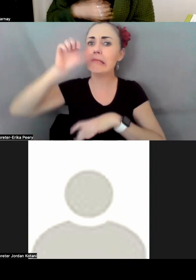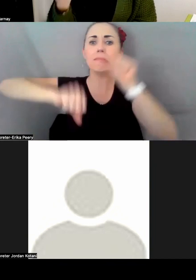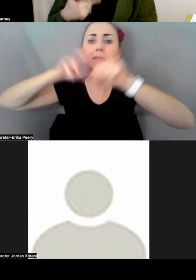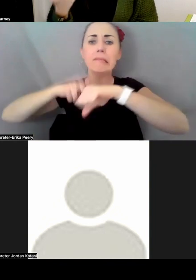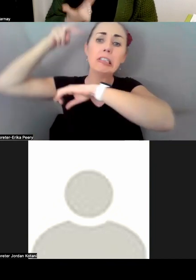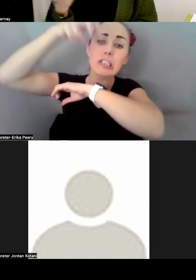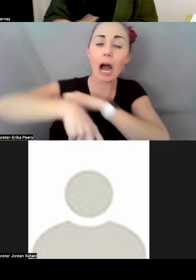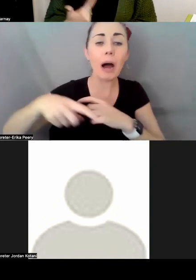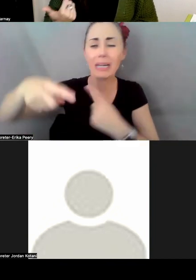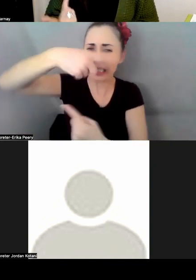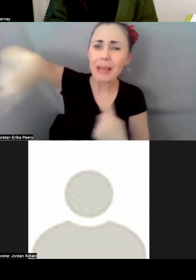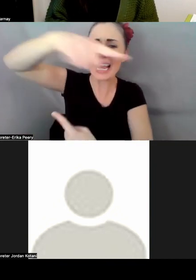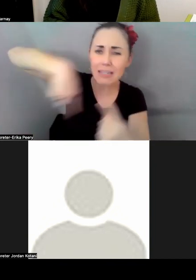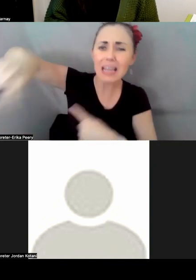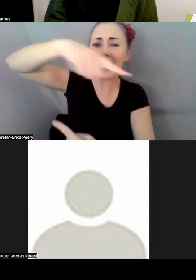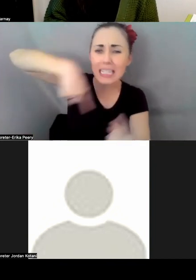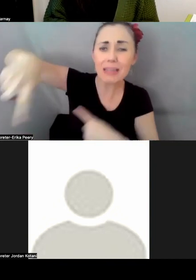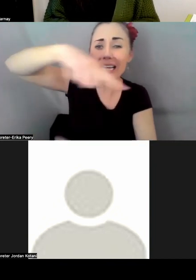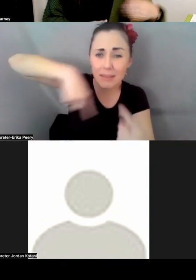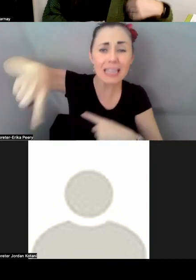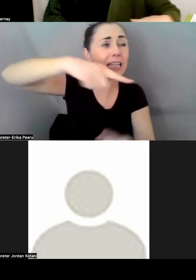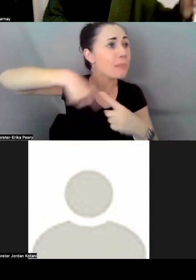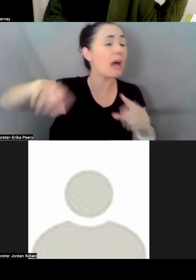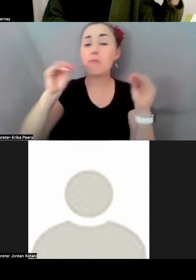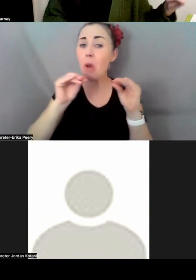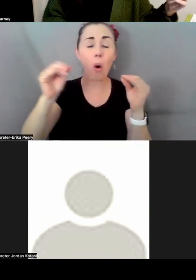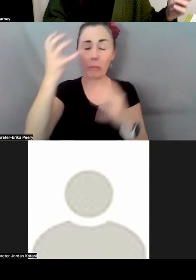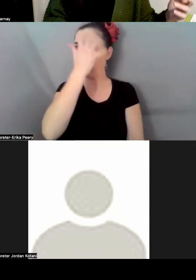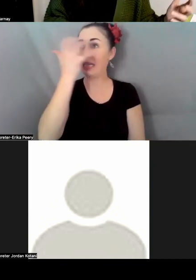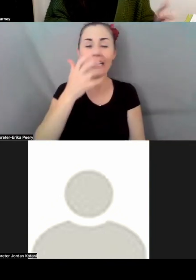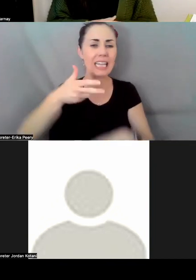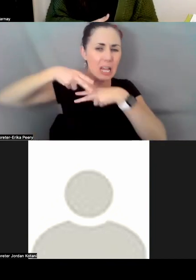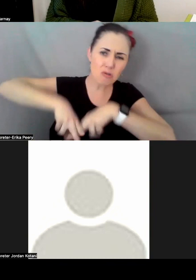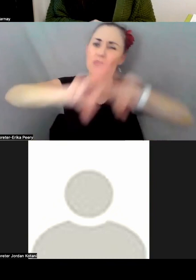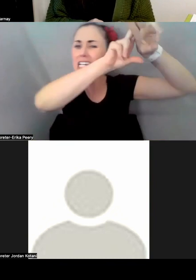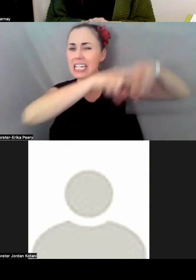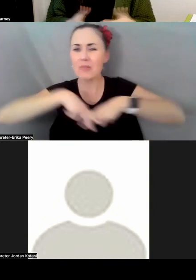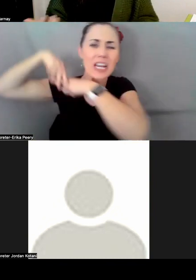They spin and spin and spin, never get dizzy. Swing as high as they can and don't ever worry